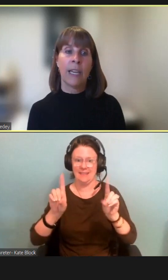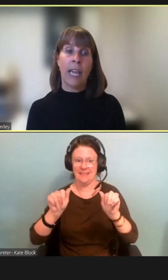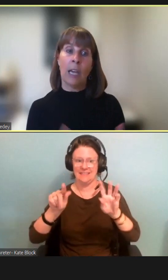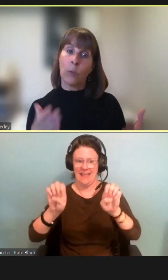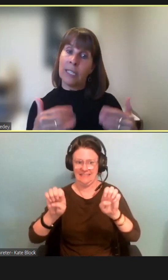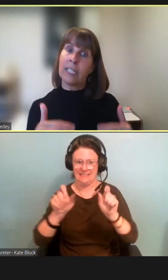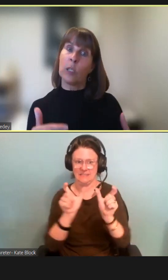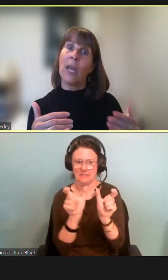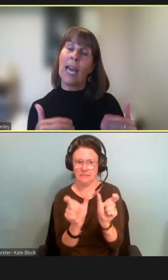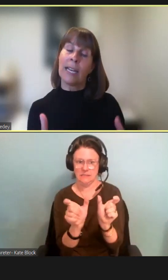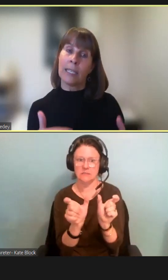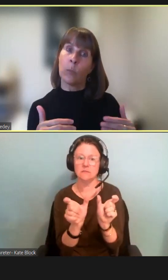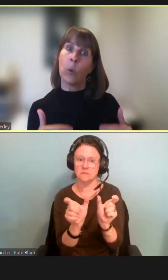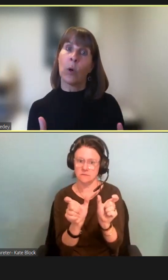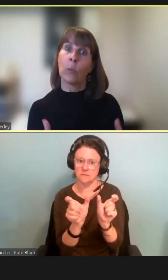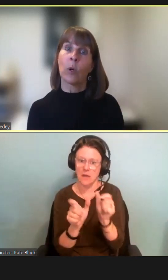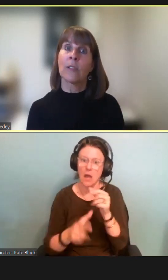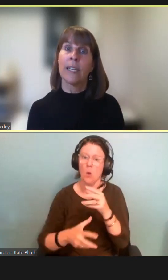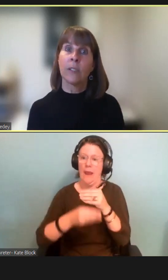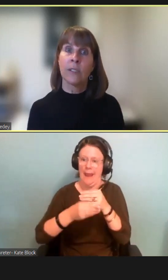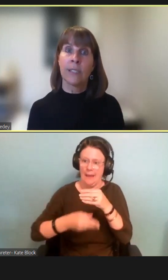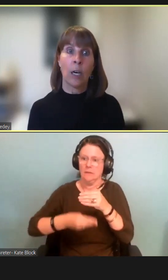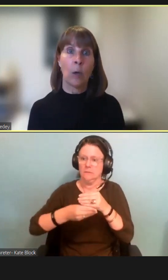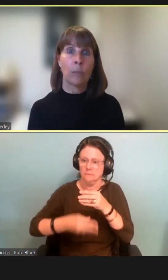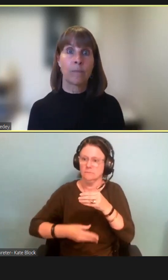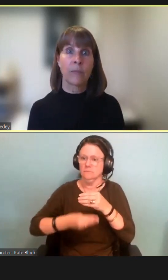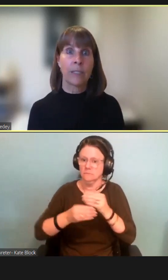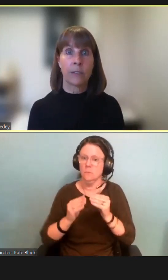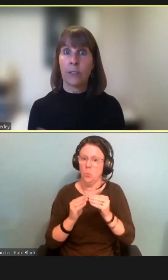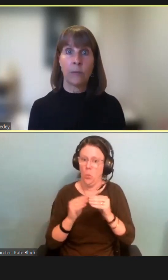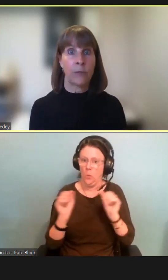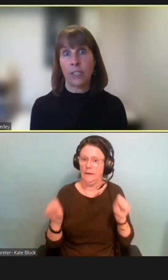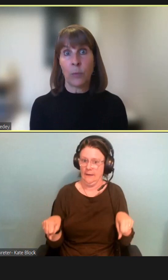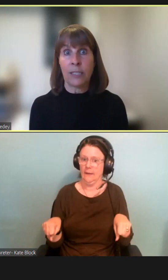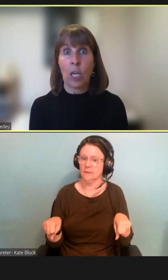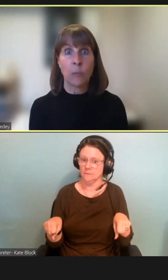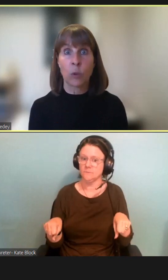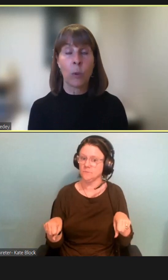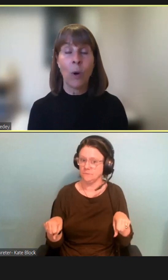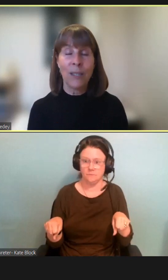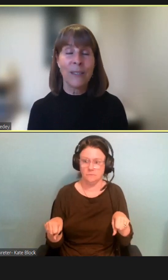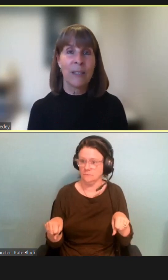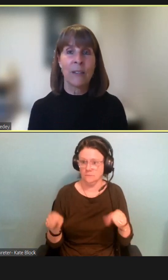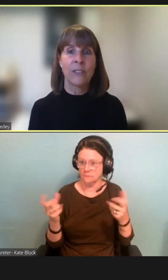we can keep adding more and more layers um as many times as we want as many